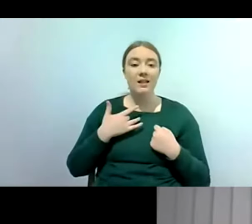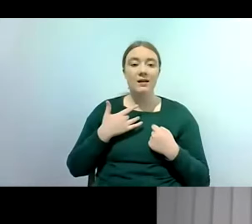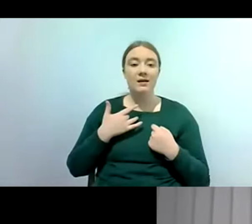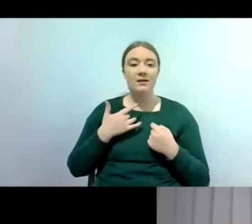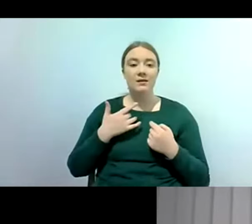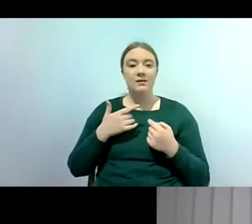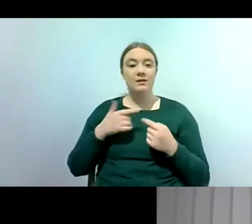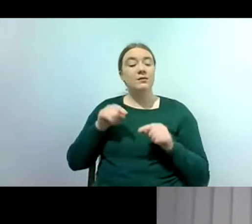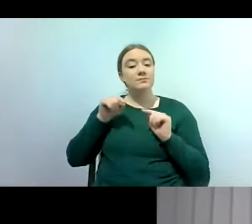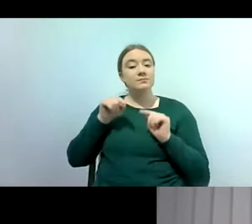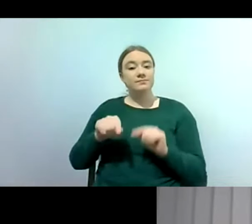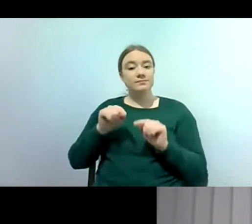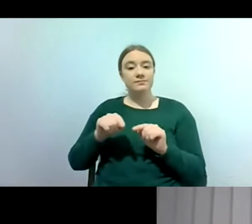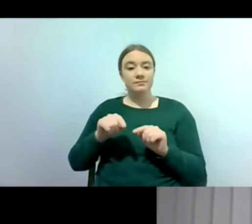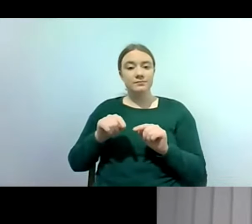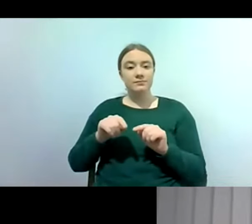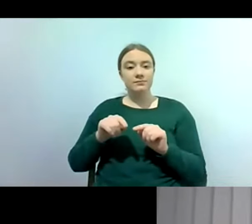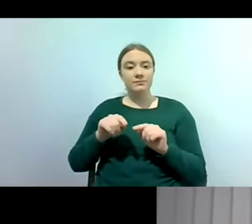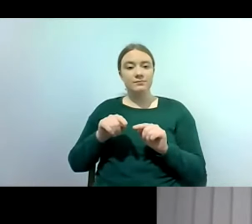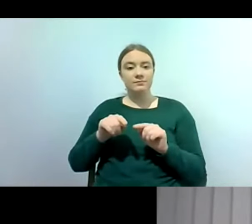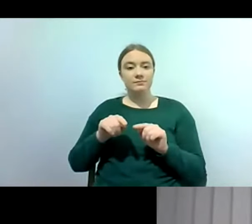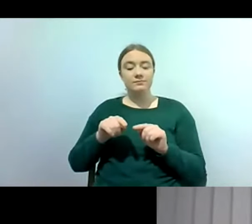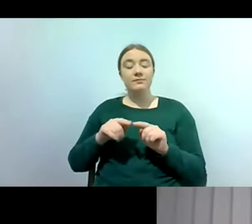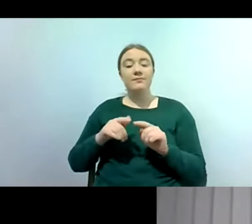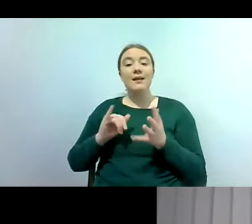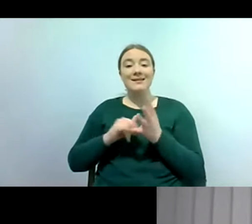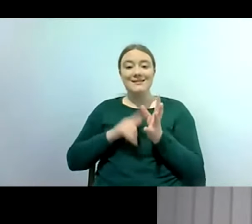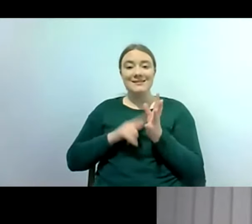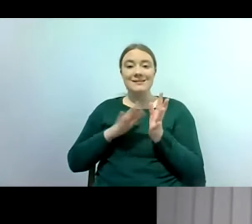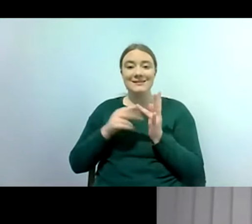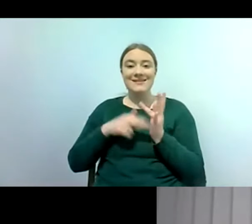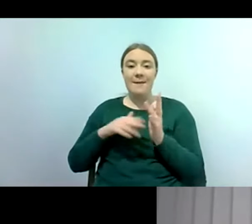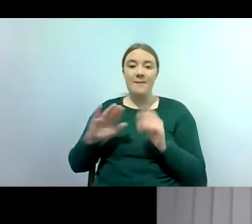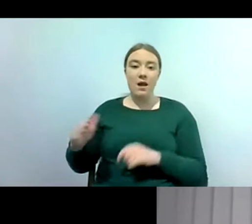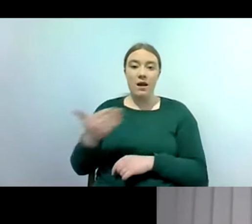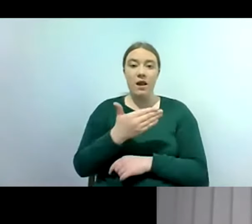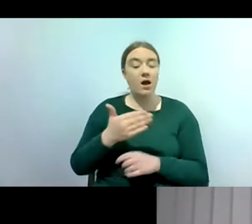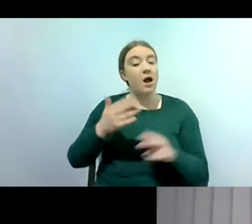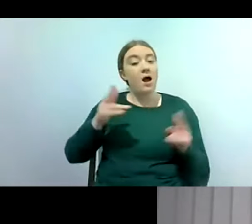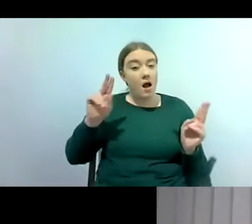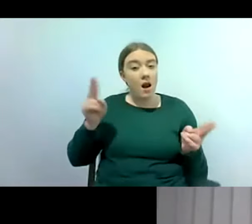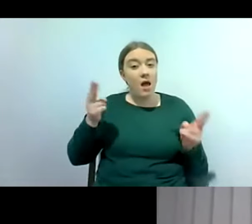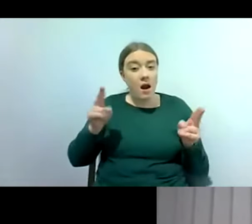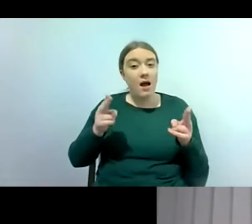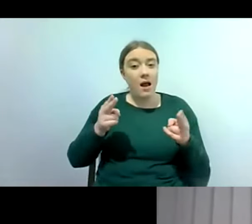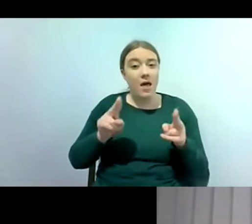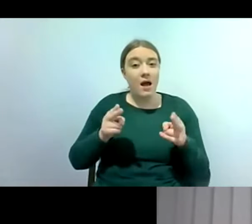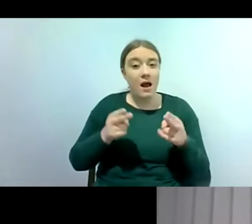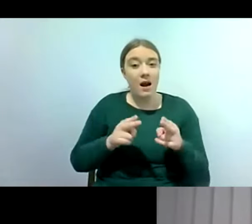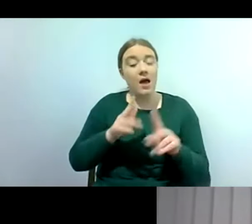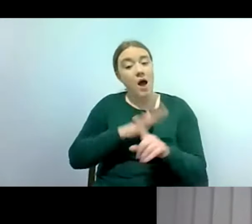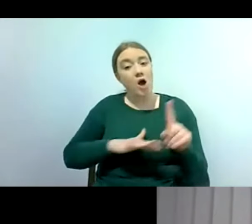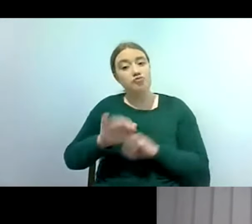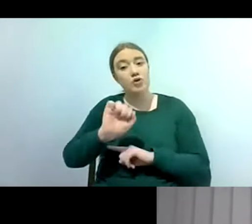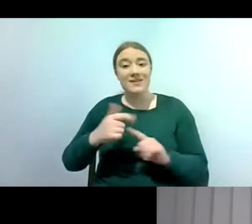the the reduction in in in salmon populations that we're observing uh across their range um have been